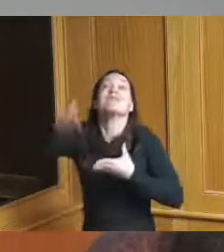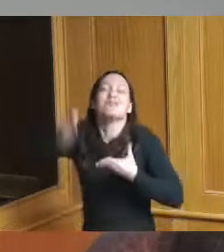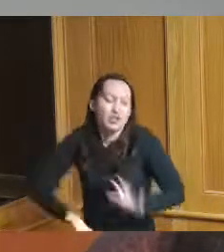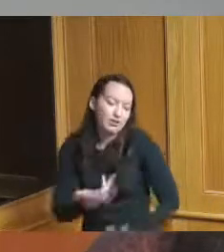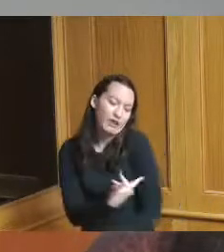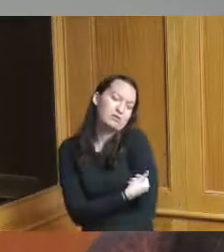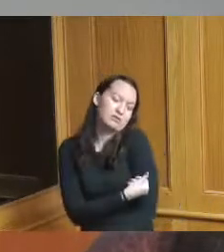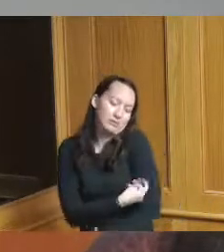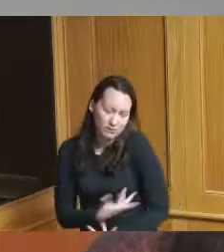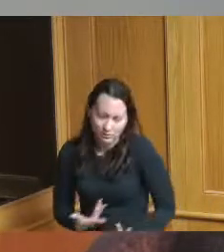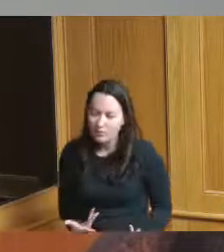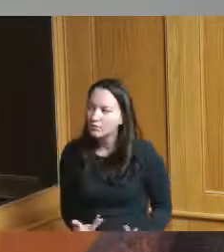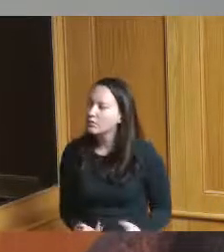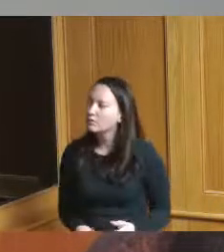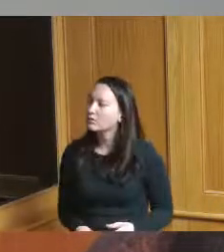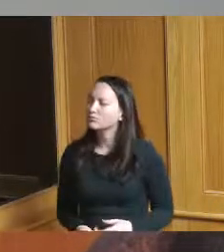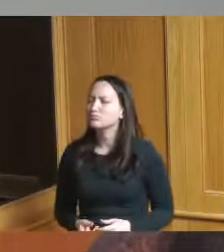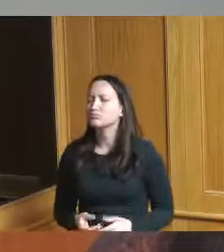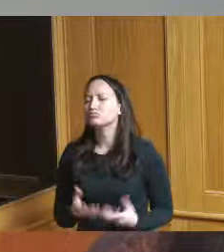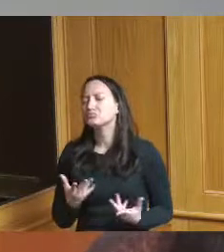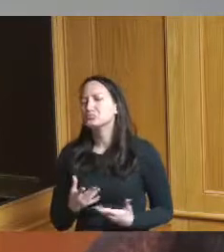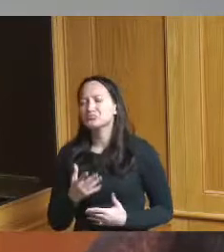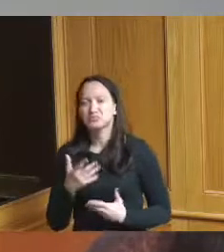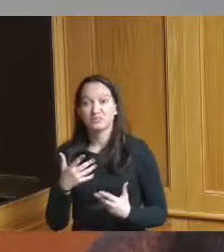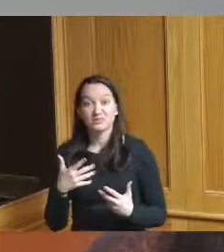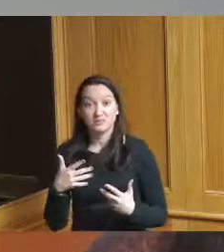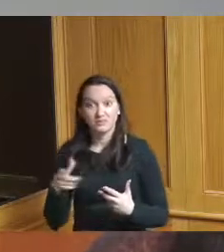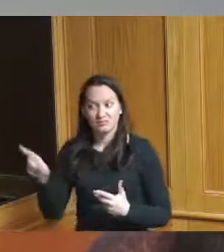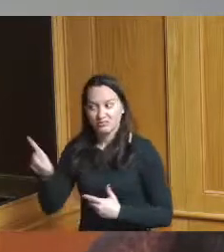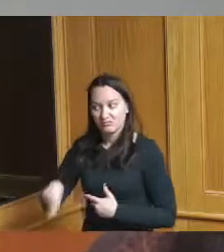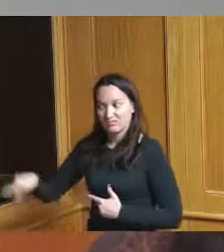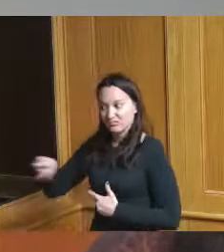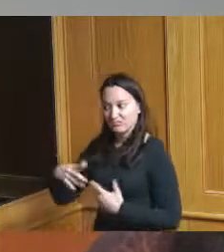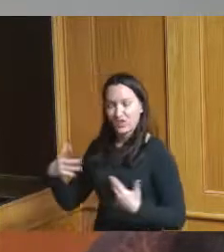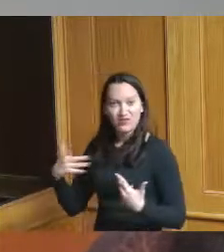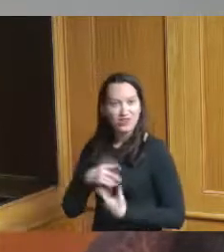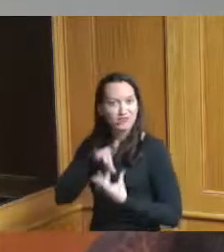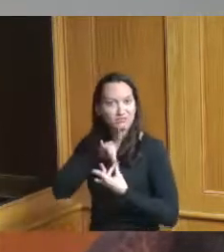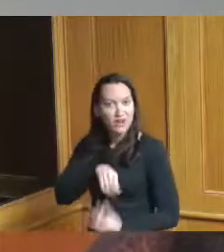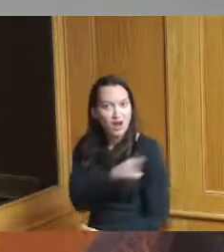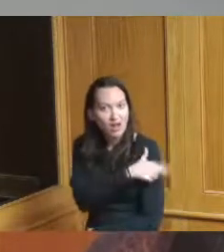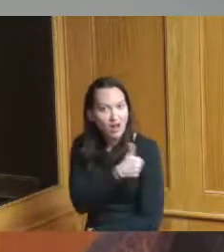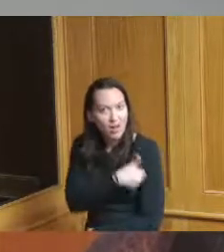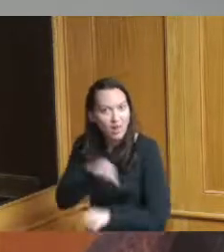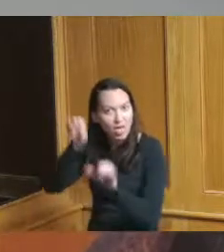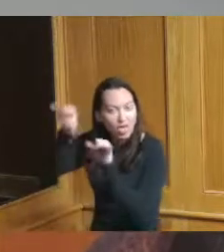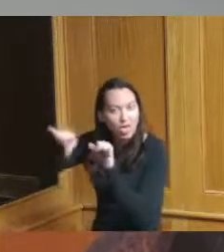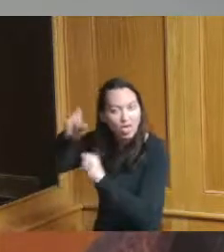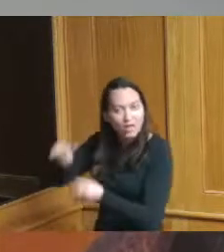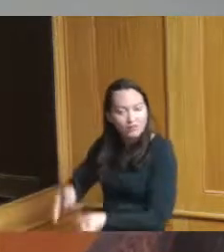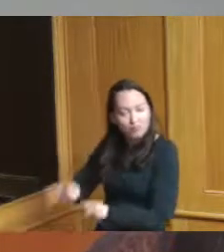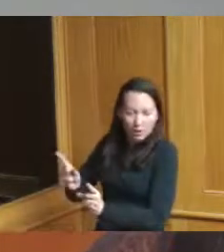I wonder it's curious to me that there's no fear related to that for a percentage